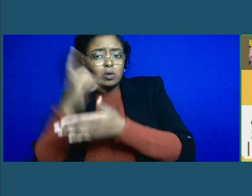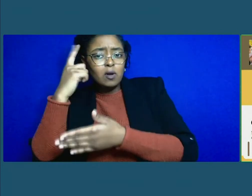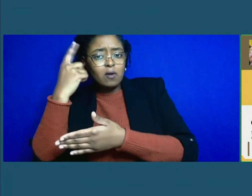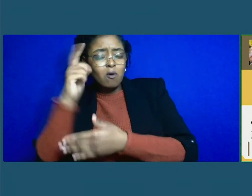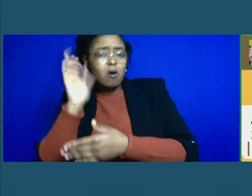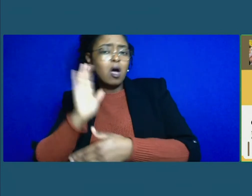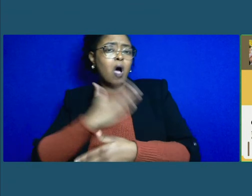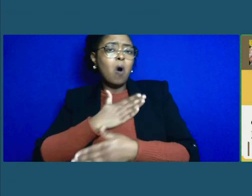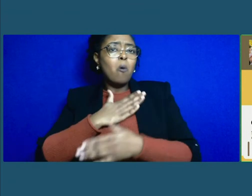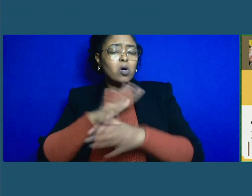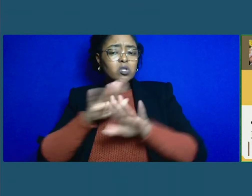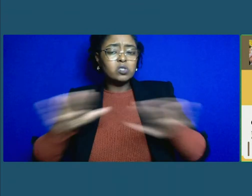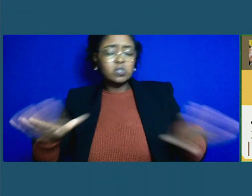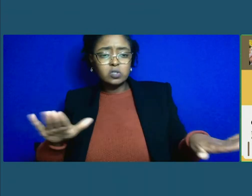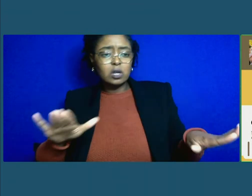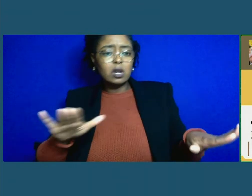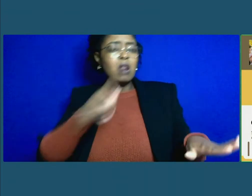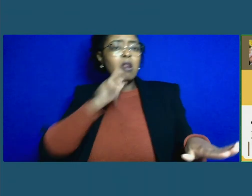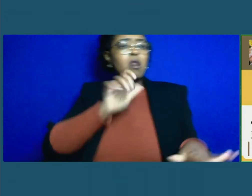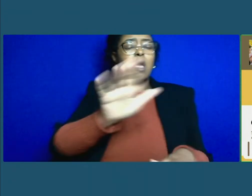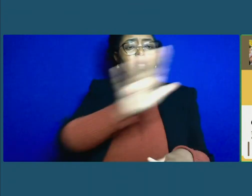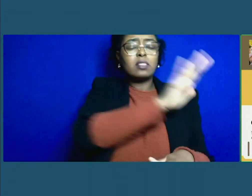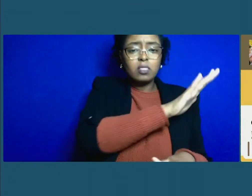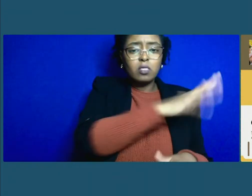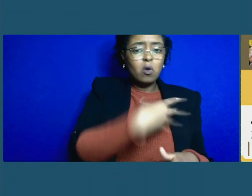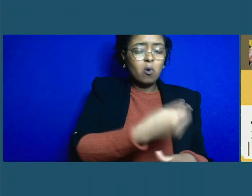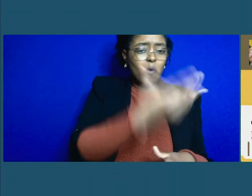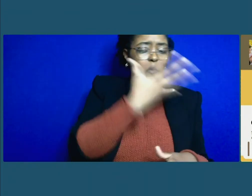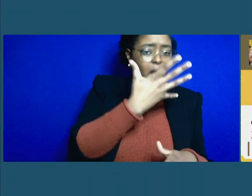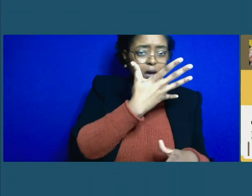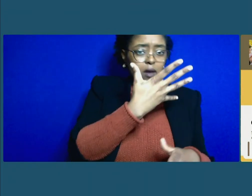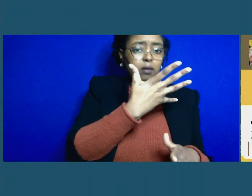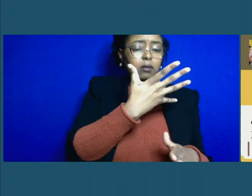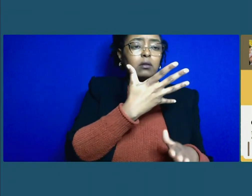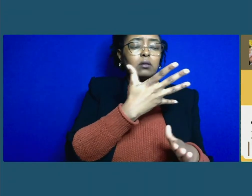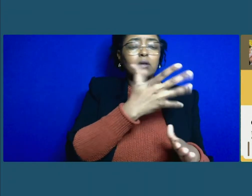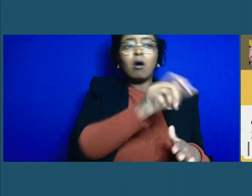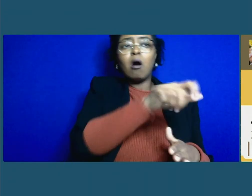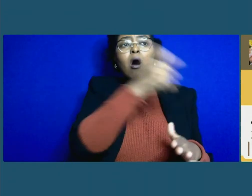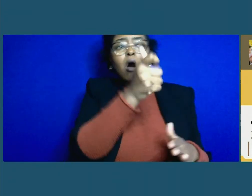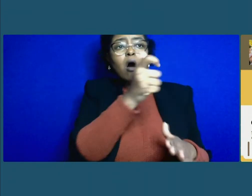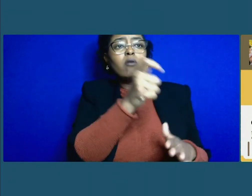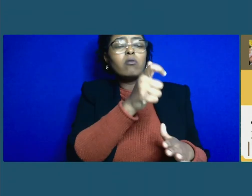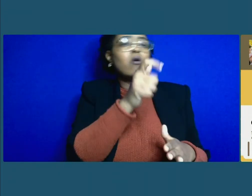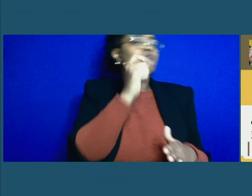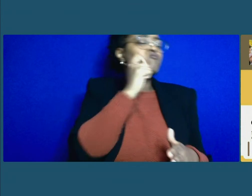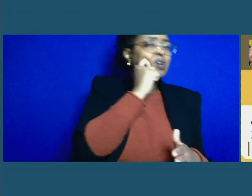gap In learning and scores for our Children versus their white